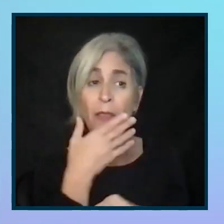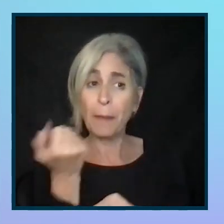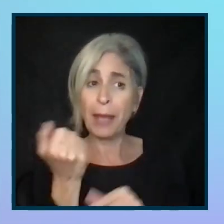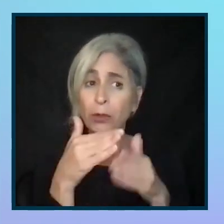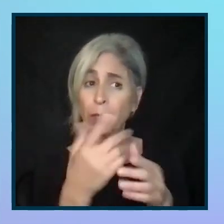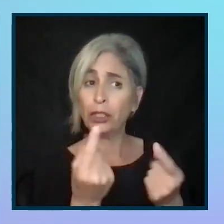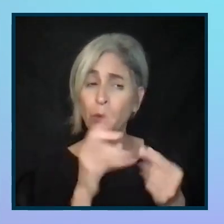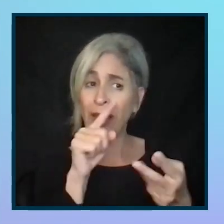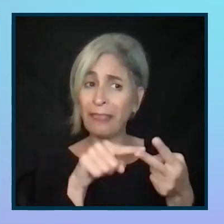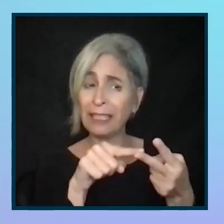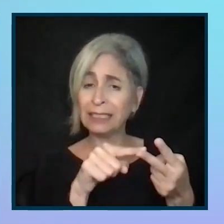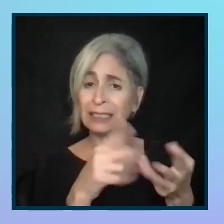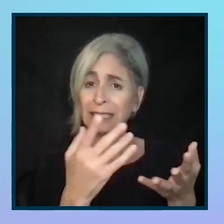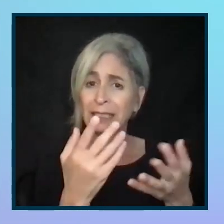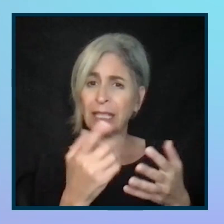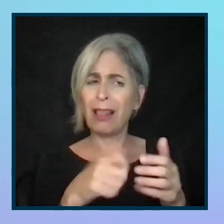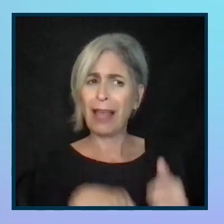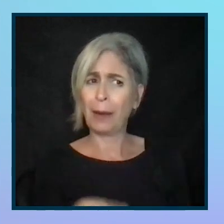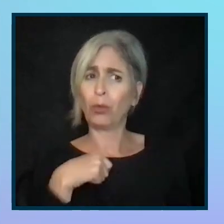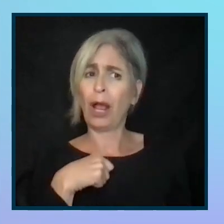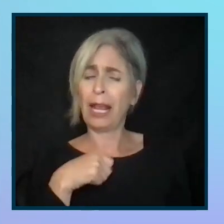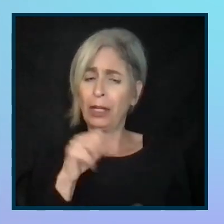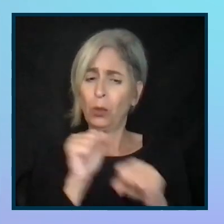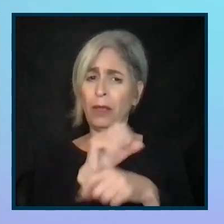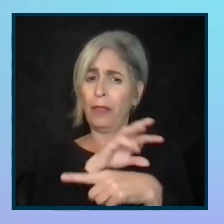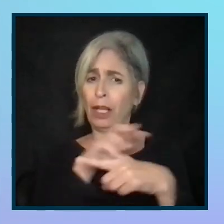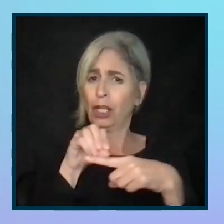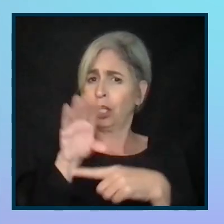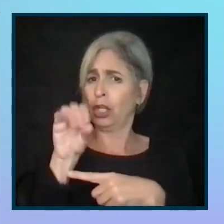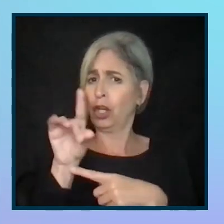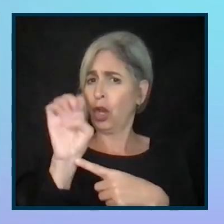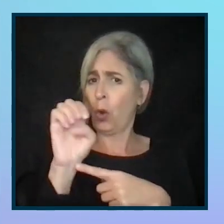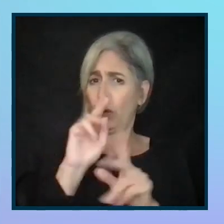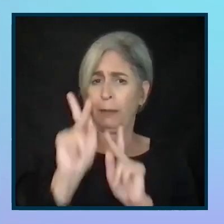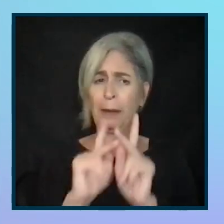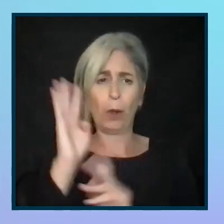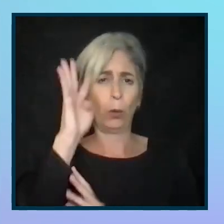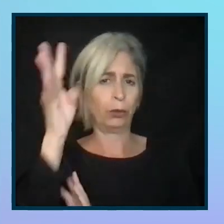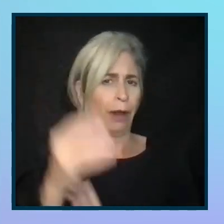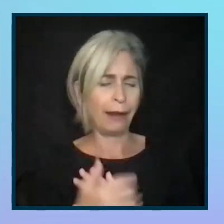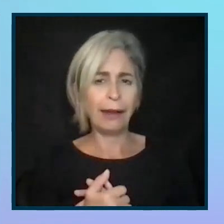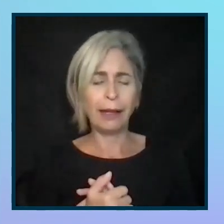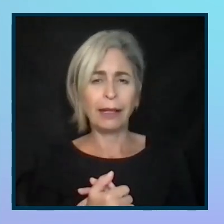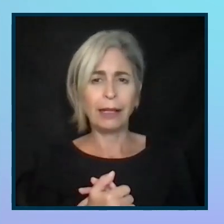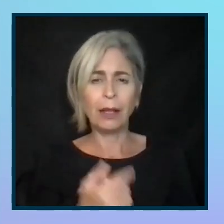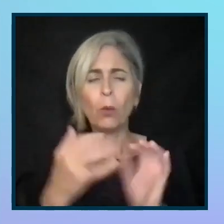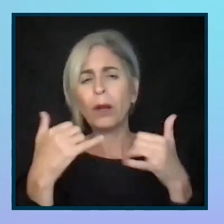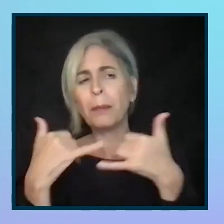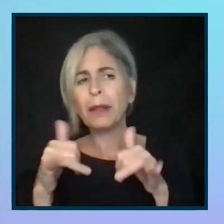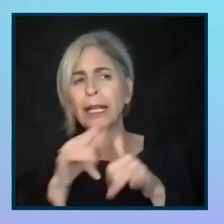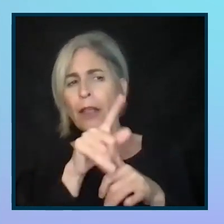because there was a lot of pride in the code that people were creating. So we were playing to their pride level